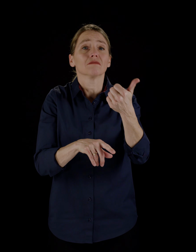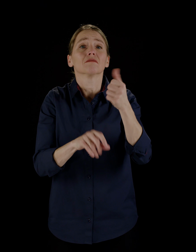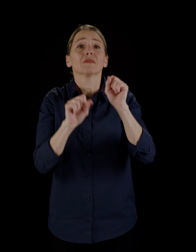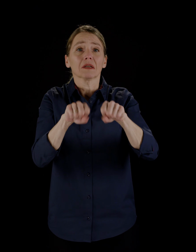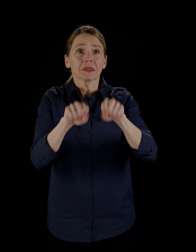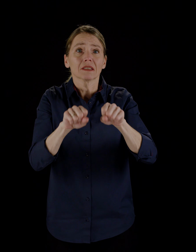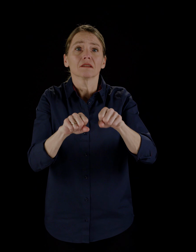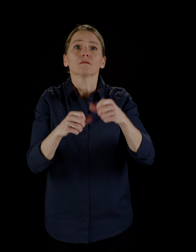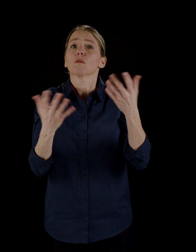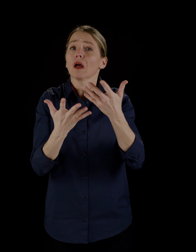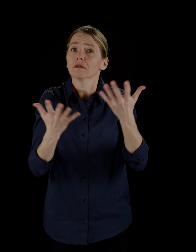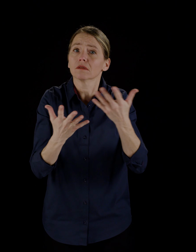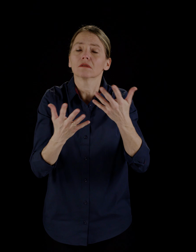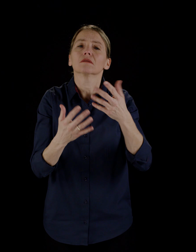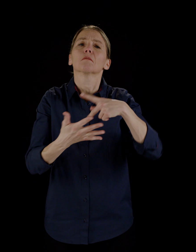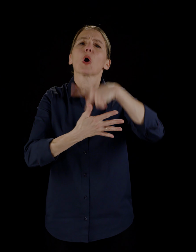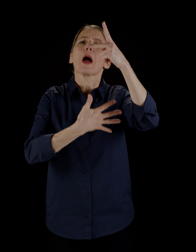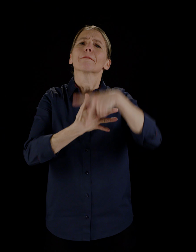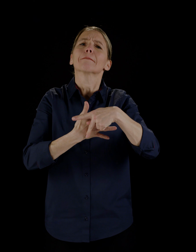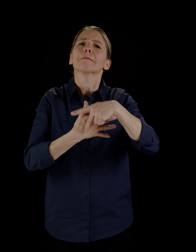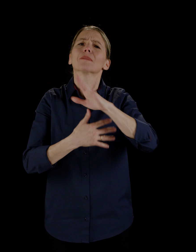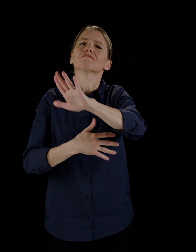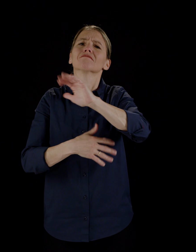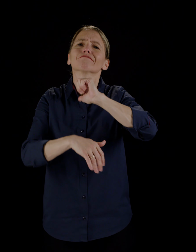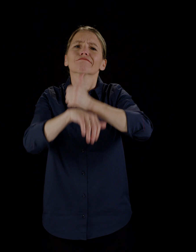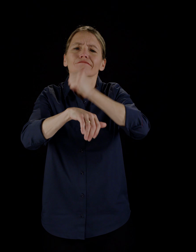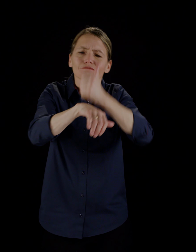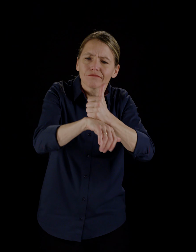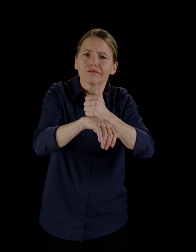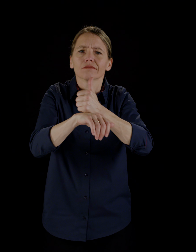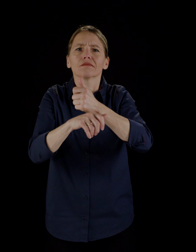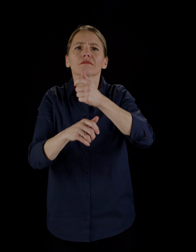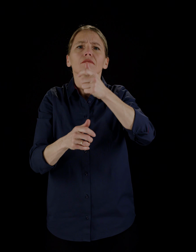off streaming services to ensure they are not running in the background.